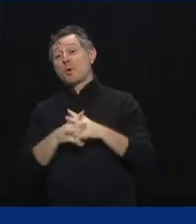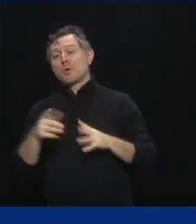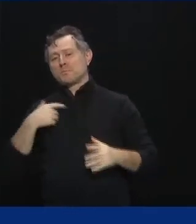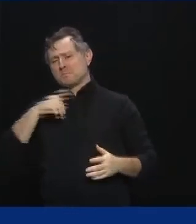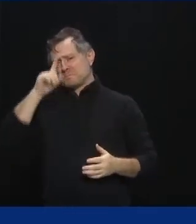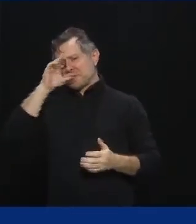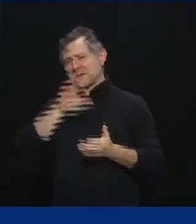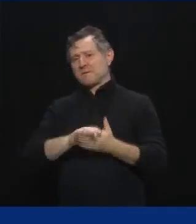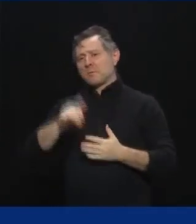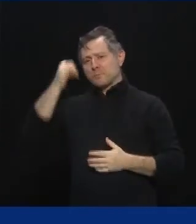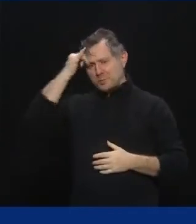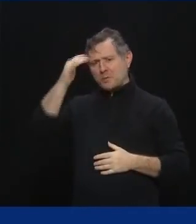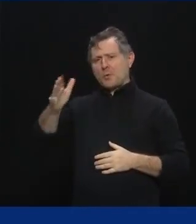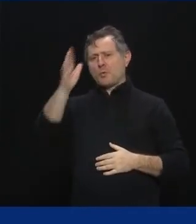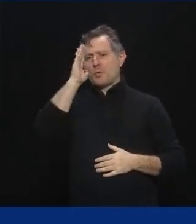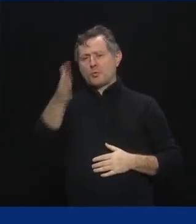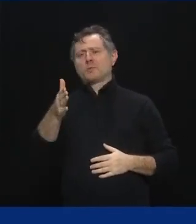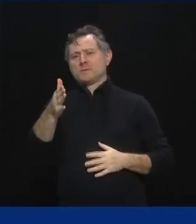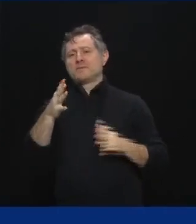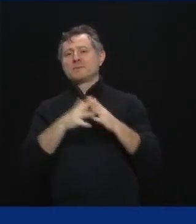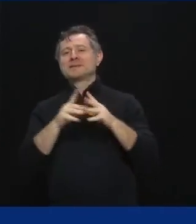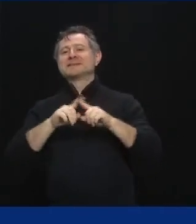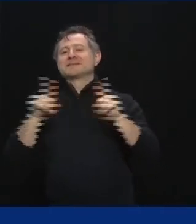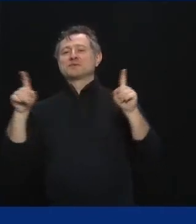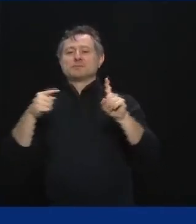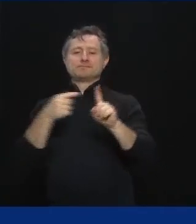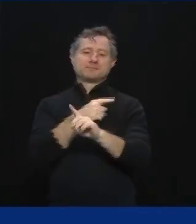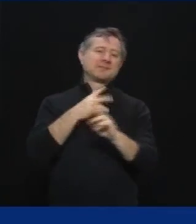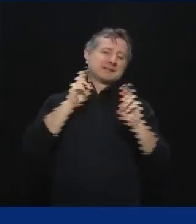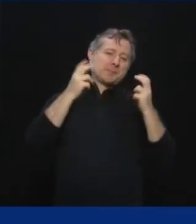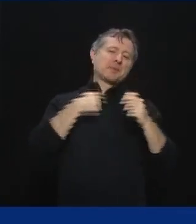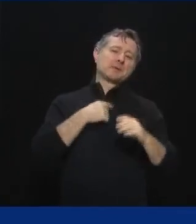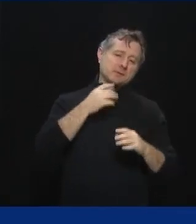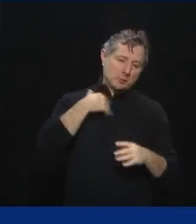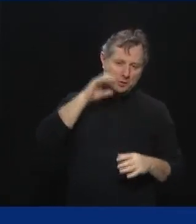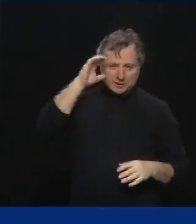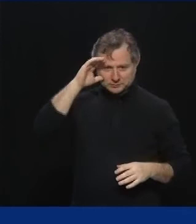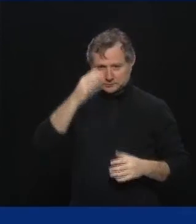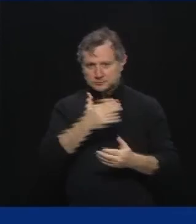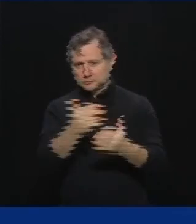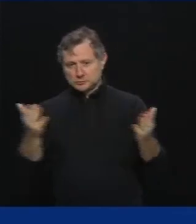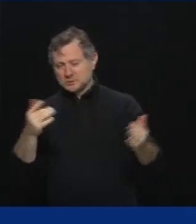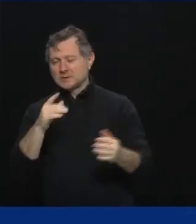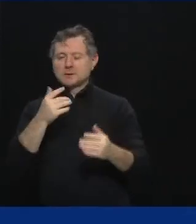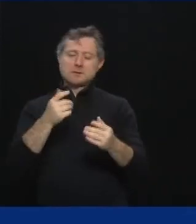SO I'M VERY EXCITED ABOUT THAT AND MY PREDICTIONS FOR THE SUPER BOWL, I DO BELIEVE THE BUFFALO BILLS WILL BE IN THE SUPER BOWL. BUT THAT'S ANOTHER TOPIC.